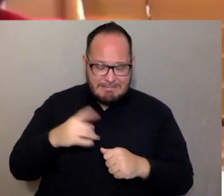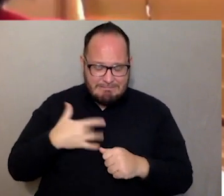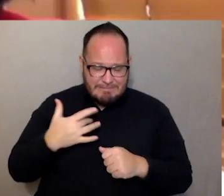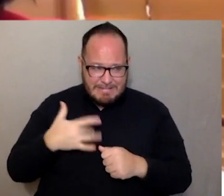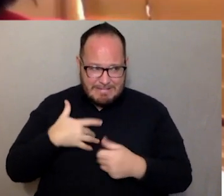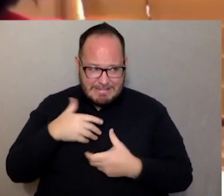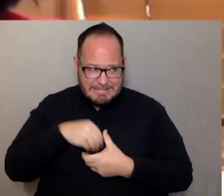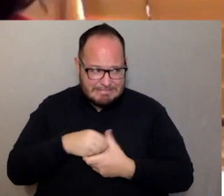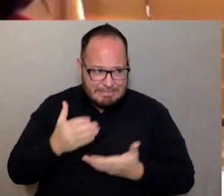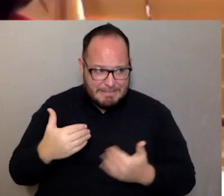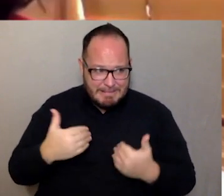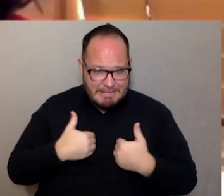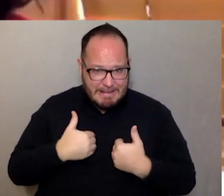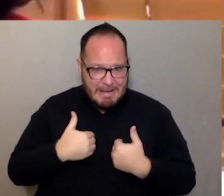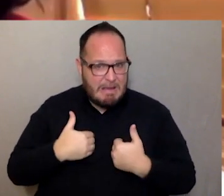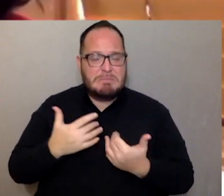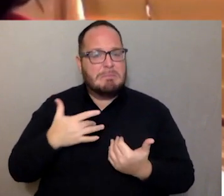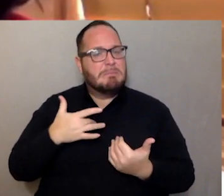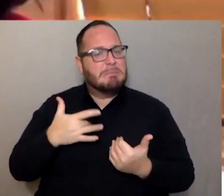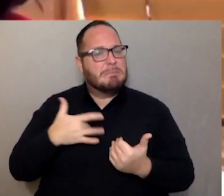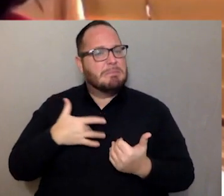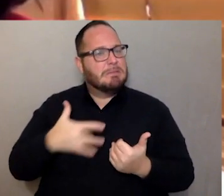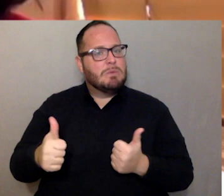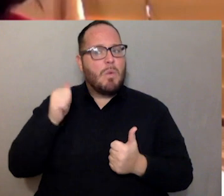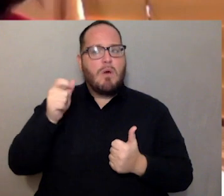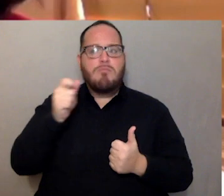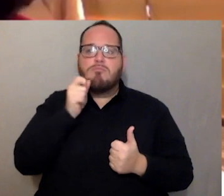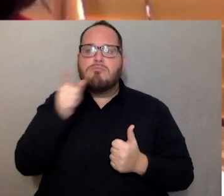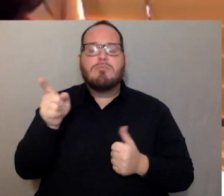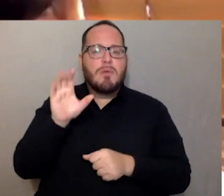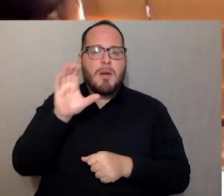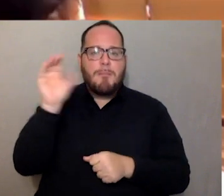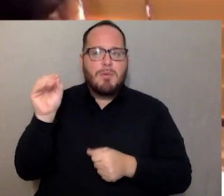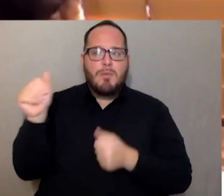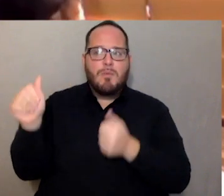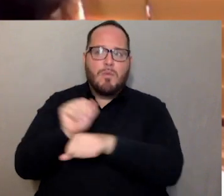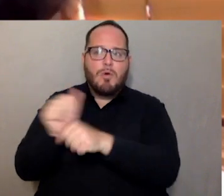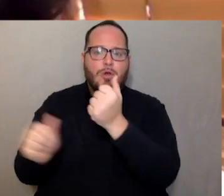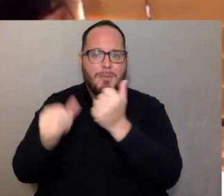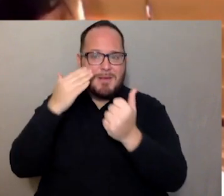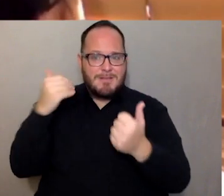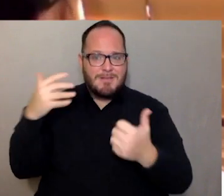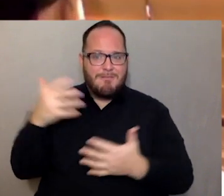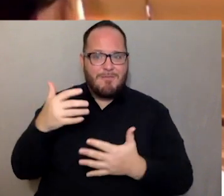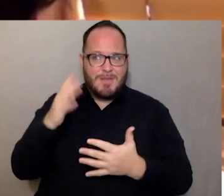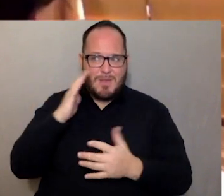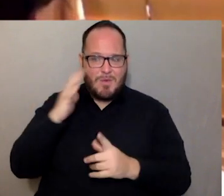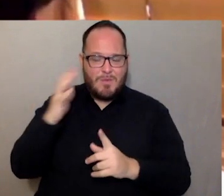THIS IS WRONG ON SO MANY LEVELS. AS RAMON STATED, ONE IN EIGHT WORKERS IN OREGON IS AN IMMIGRANT. MAKING UP AN ESSENTIAL SHARE OF